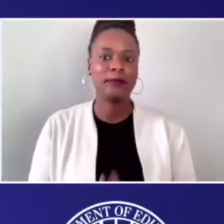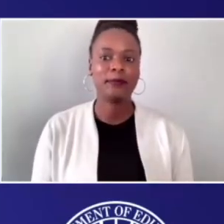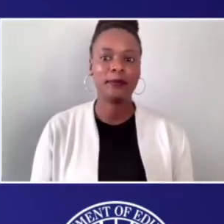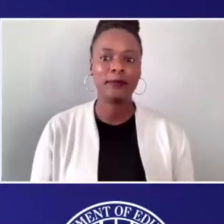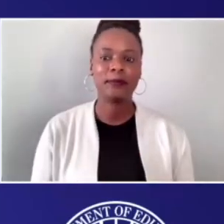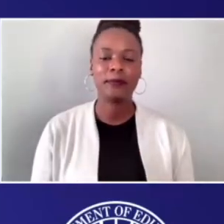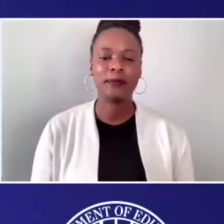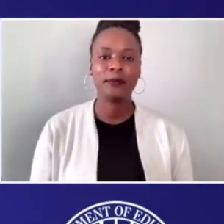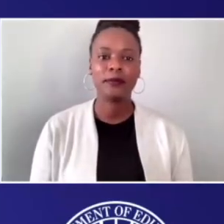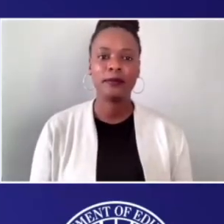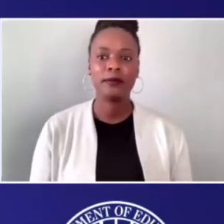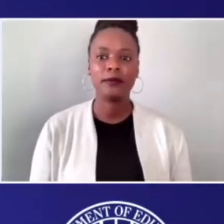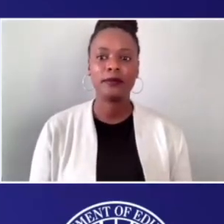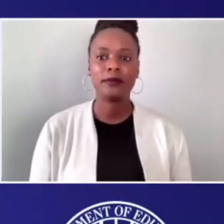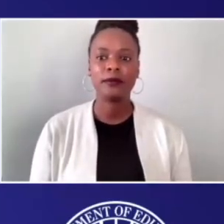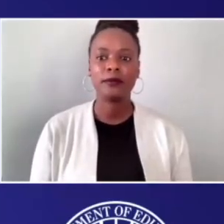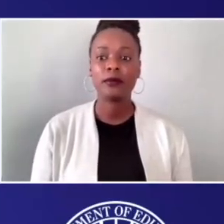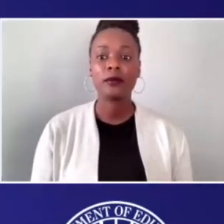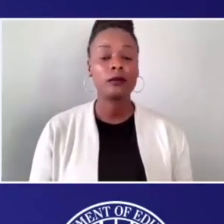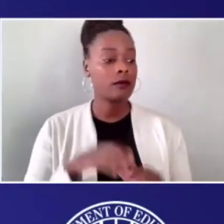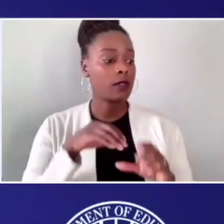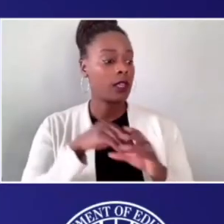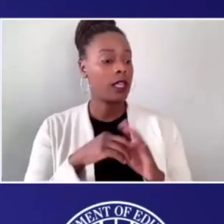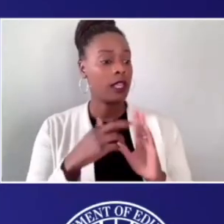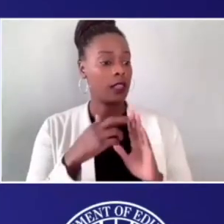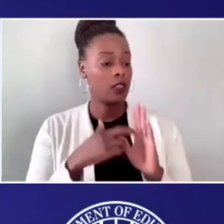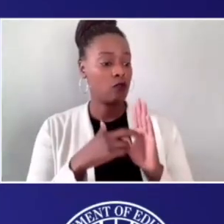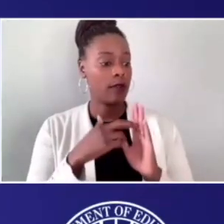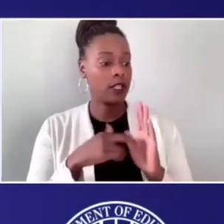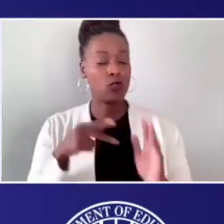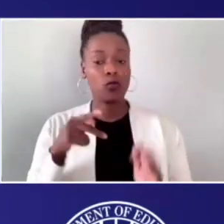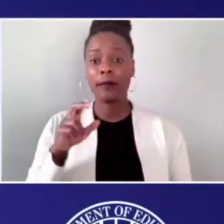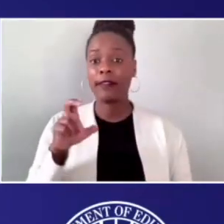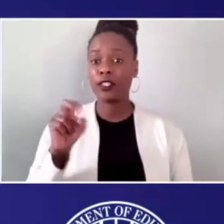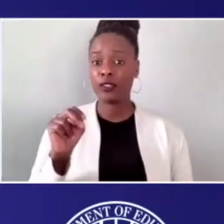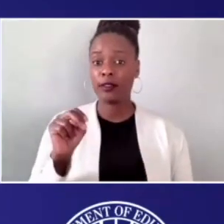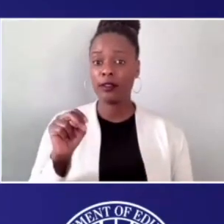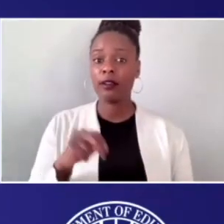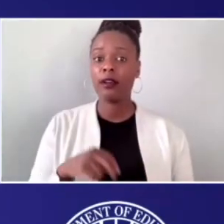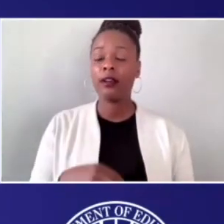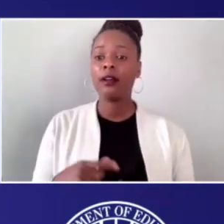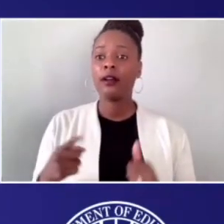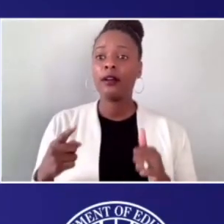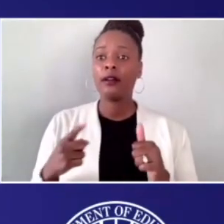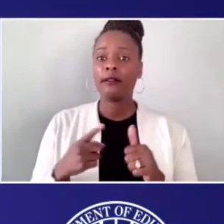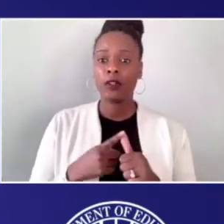So in this regulatory provision, the very first thing that it says under the